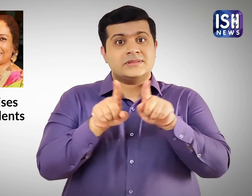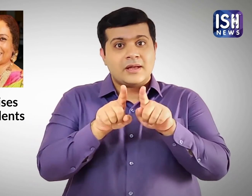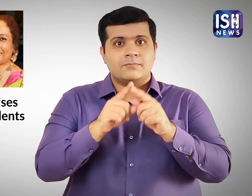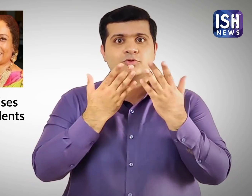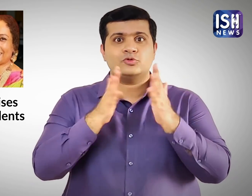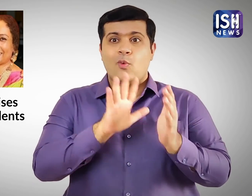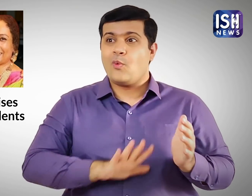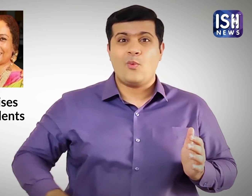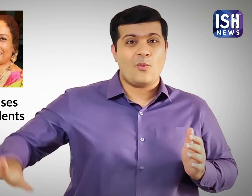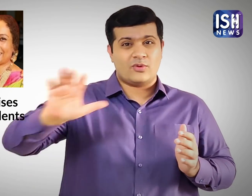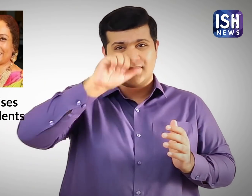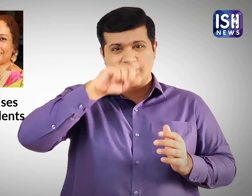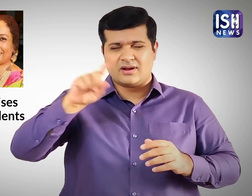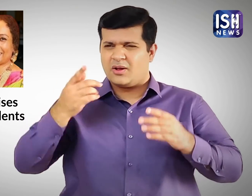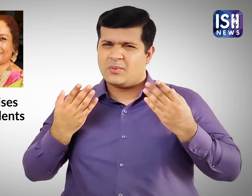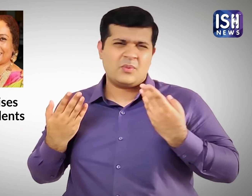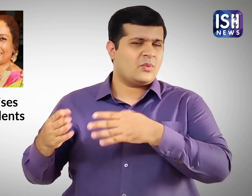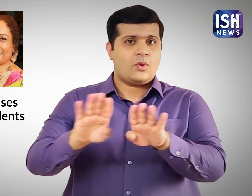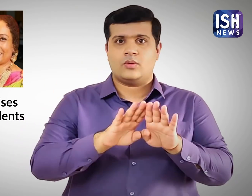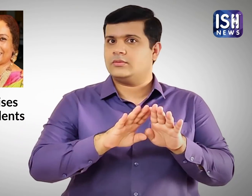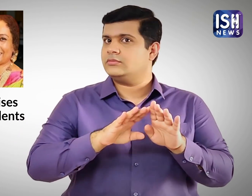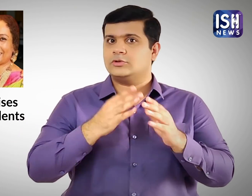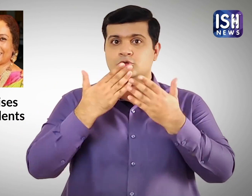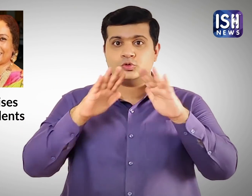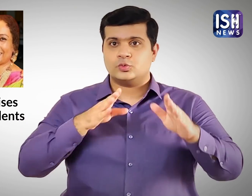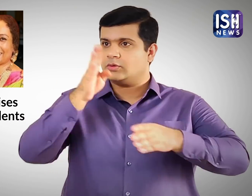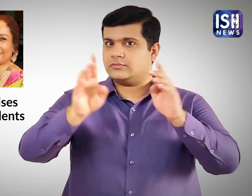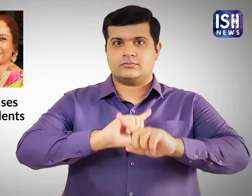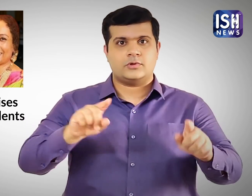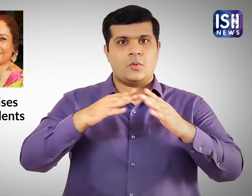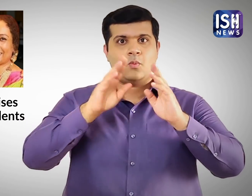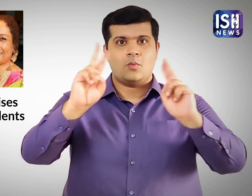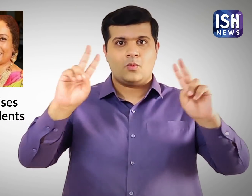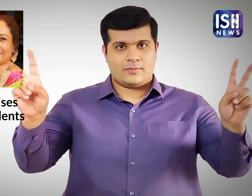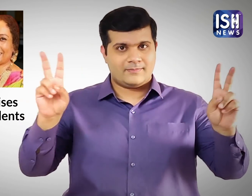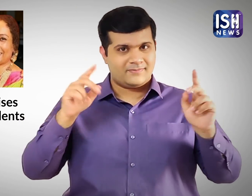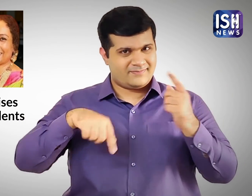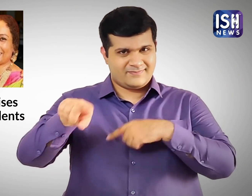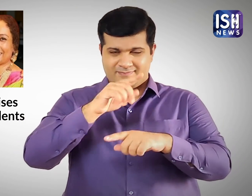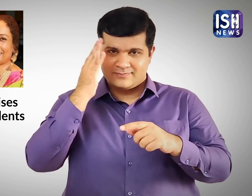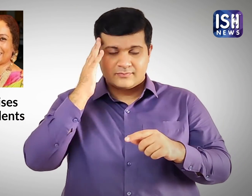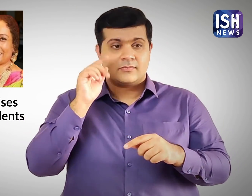you all are aware that schools all over India too have been closed since then.